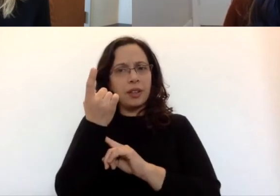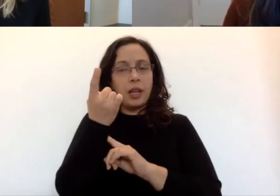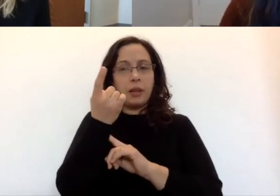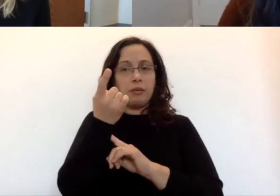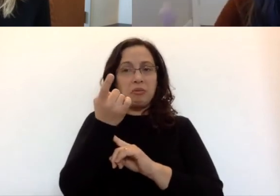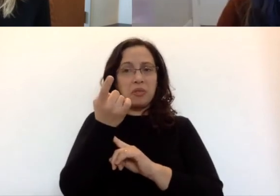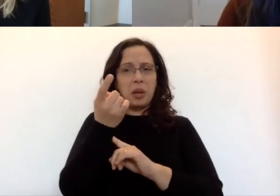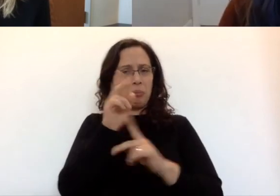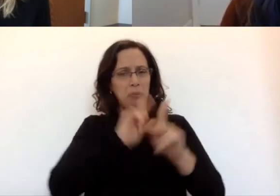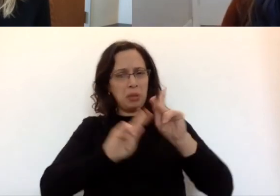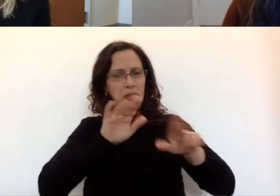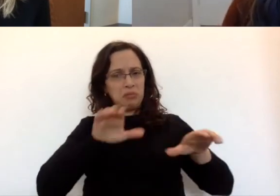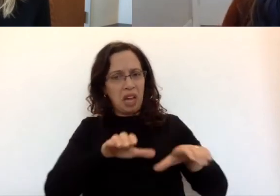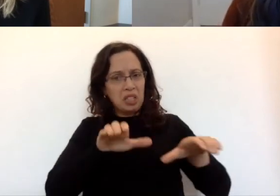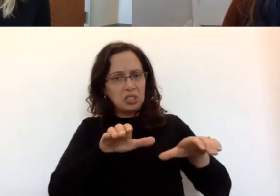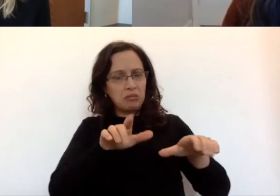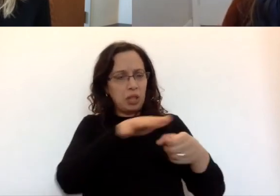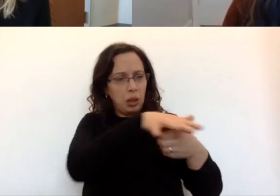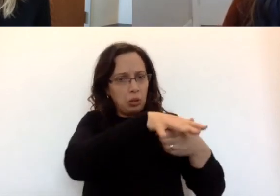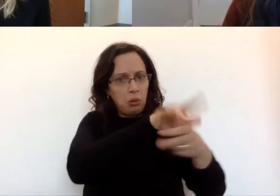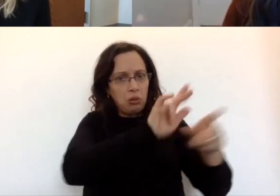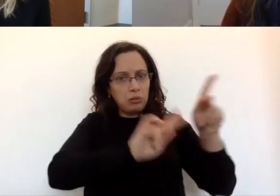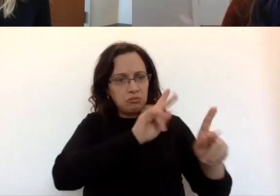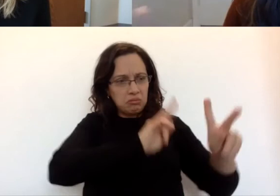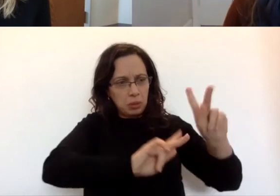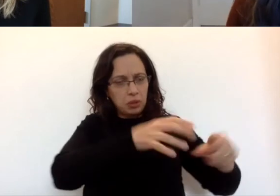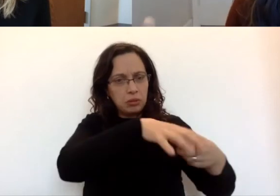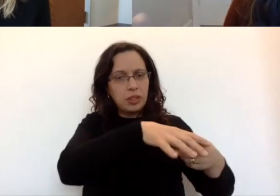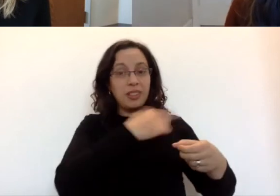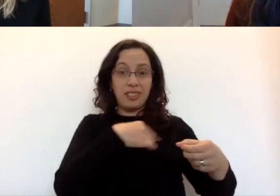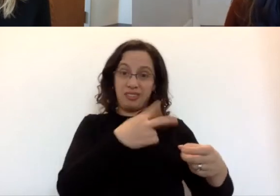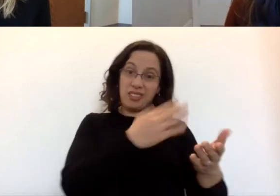some of whom were of course victims of this violence but some of whom were also perpetrators